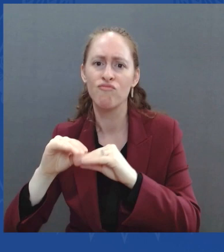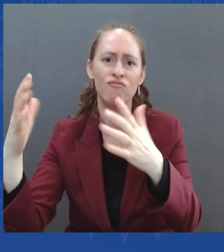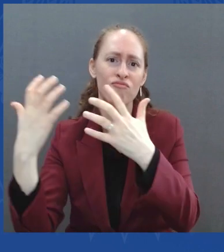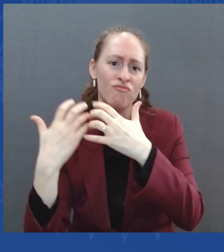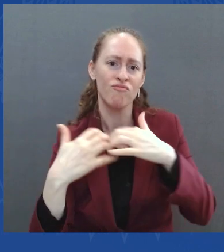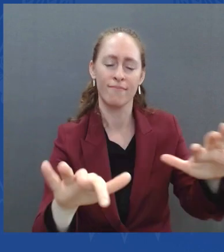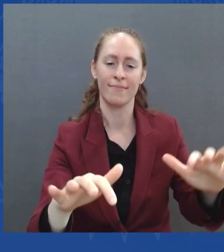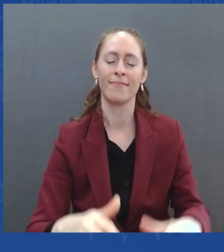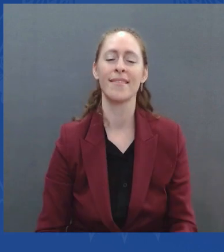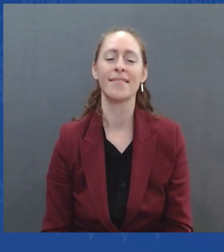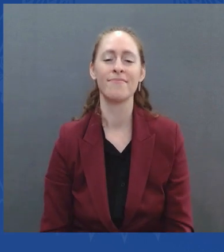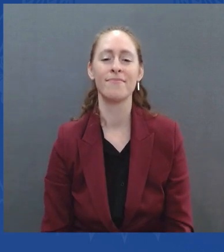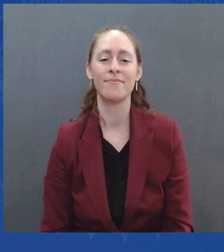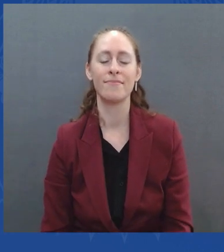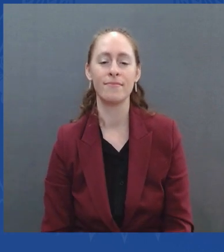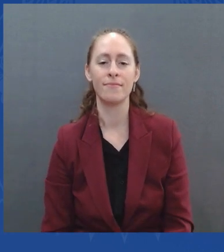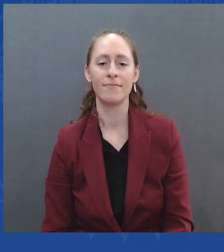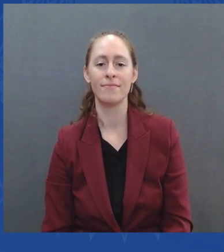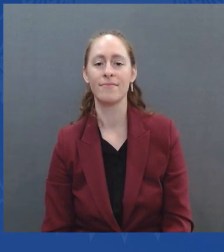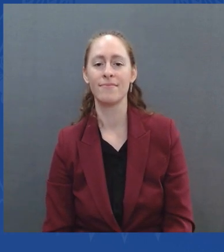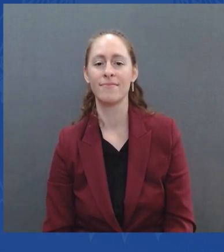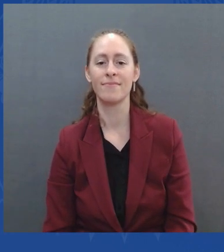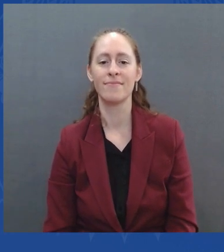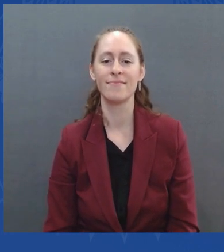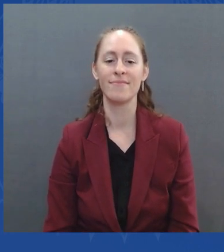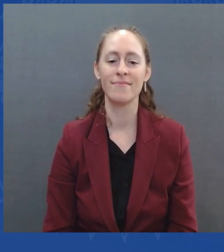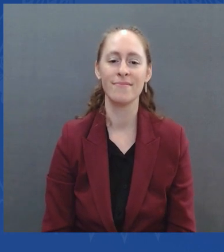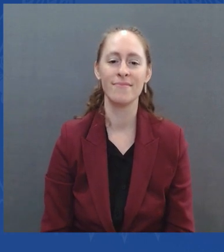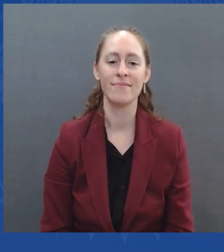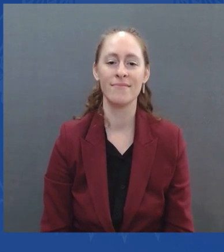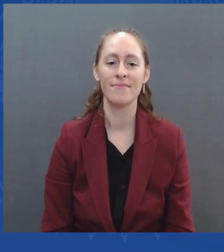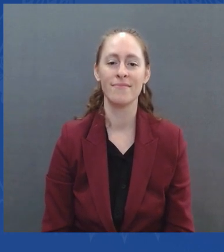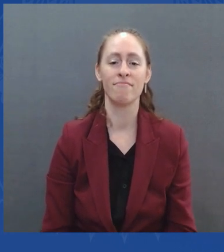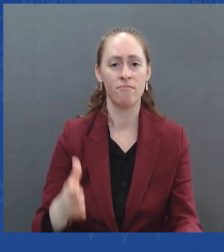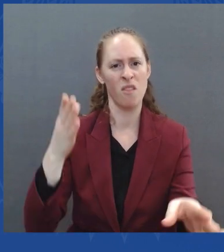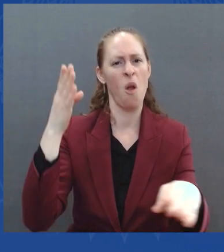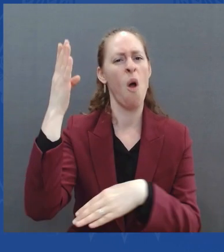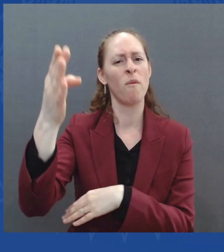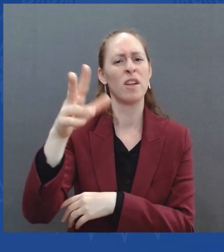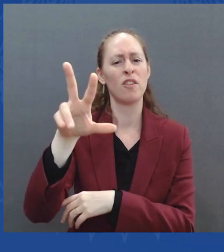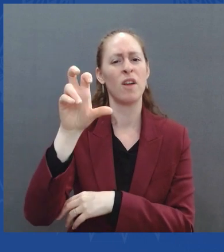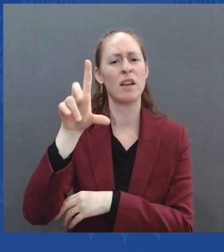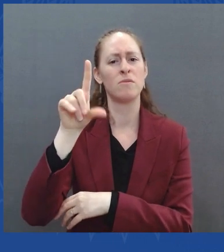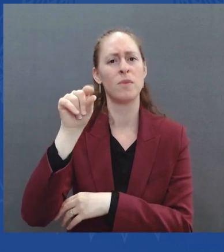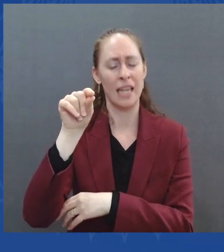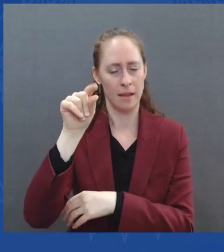three hundred -- excuse me -- 320 million COVID test 19 kits so far, in every state,